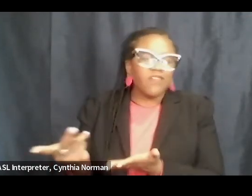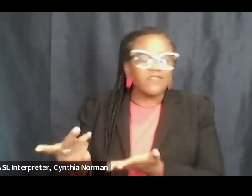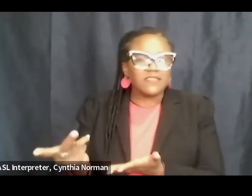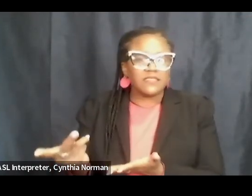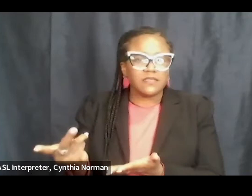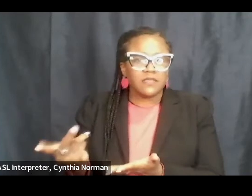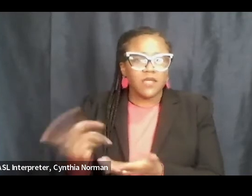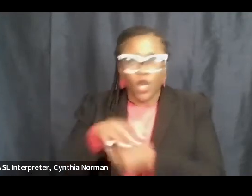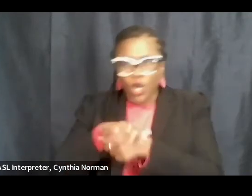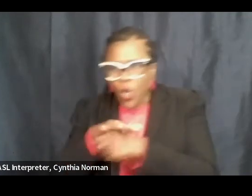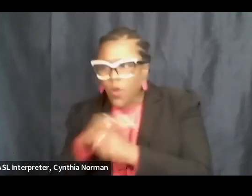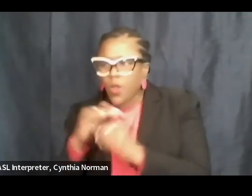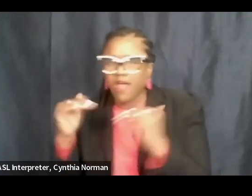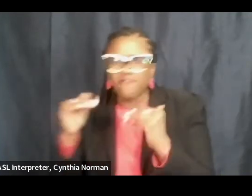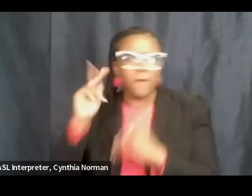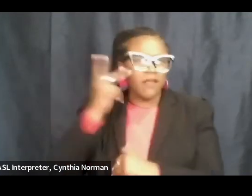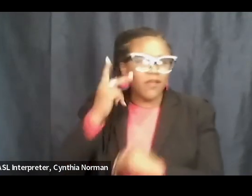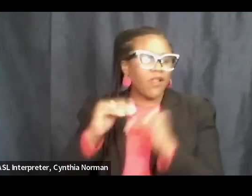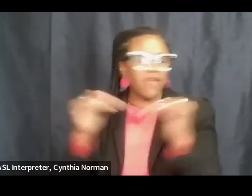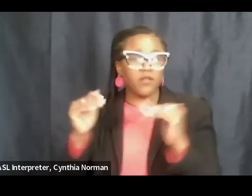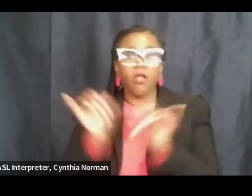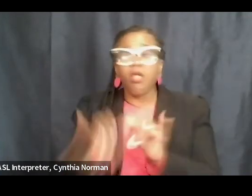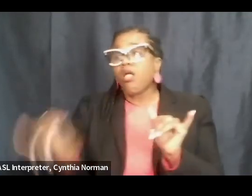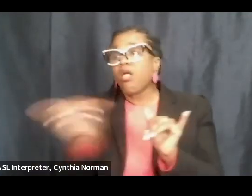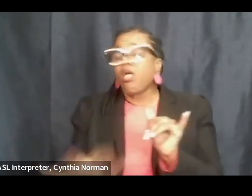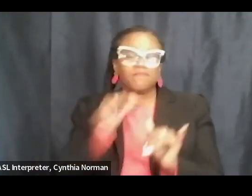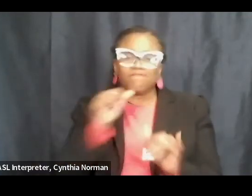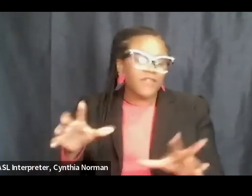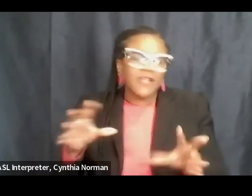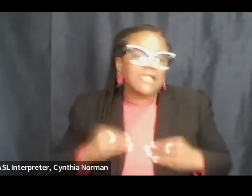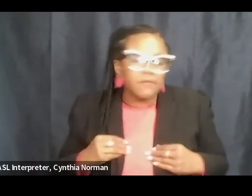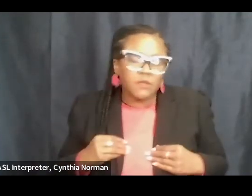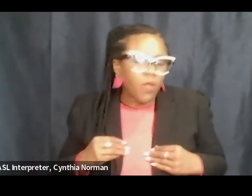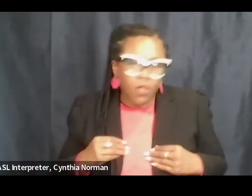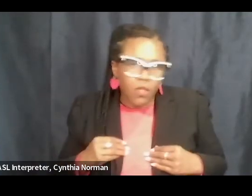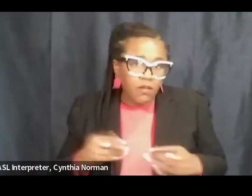The status quo is unacceptable. And without intervention more people with disabilities and older